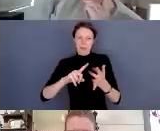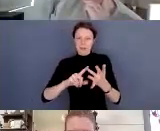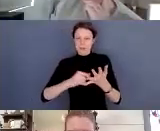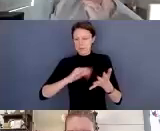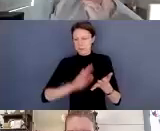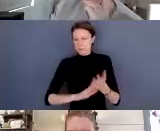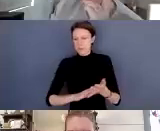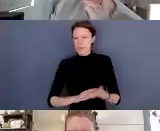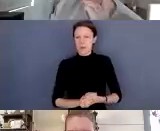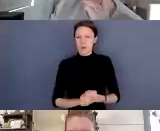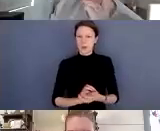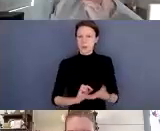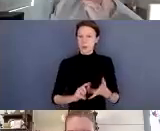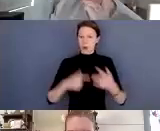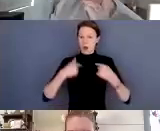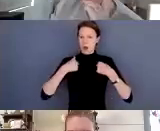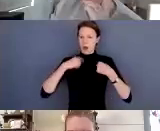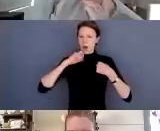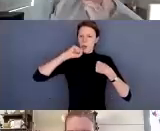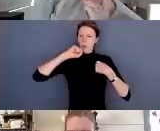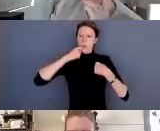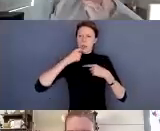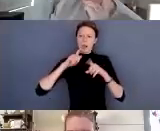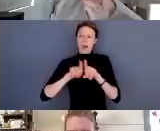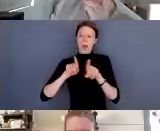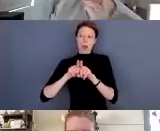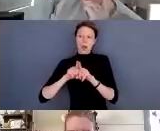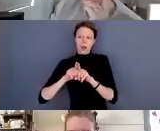that role to an extent, I don't want you to think when I'm saying you know newsrooms might